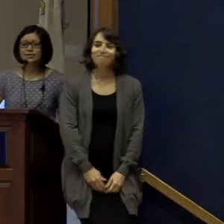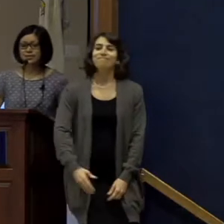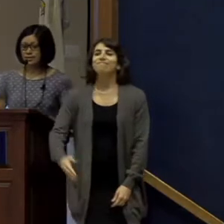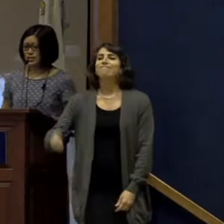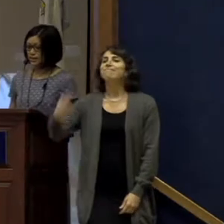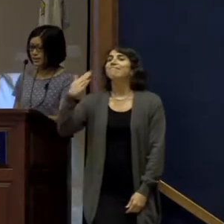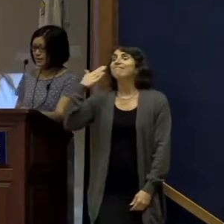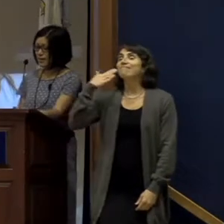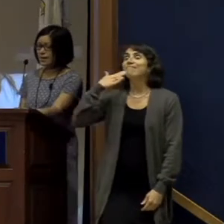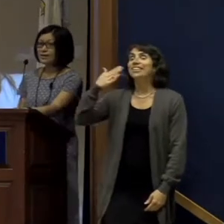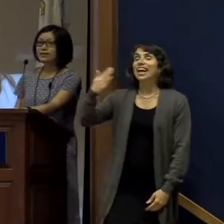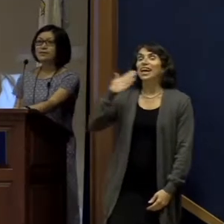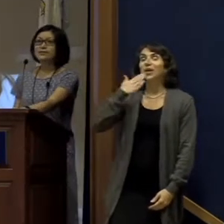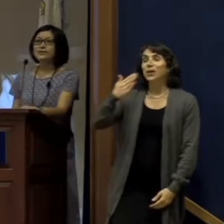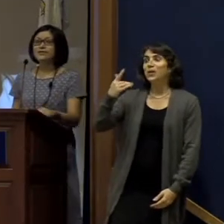Good afternoon everybody